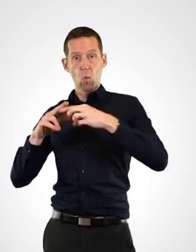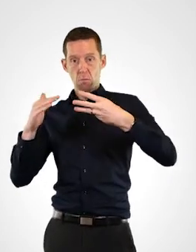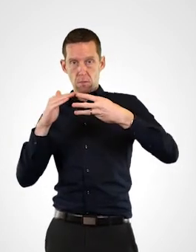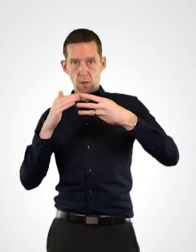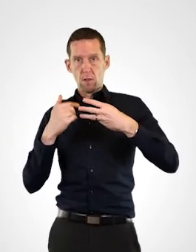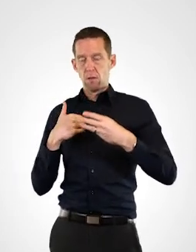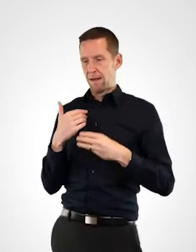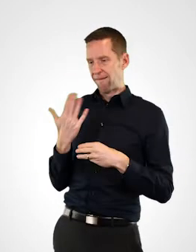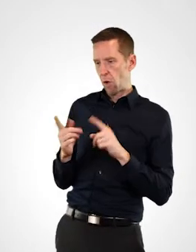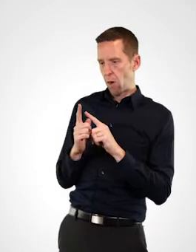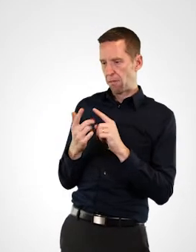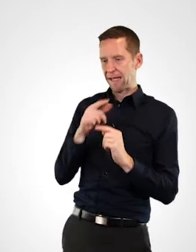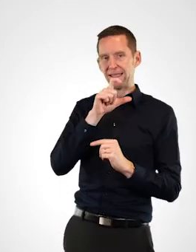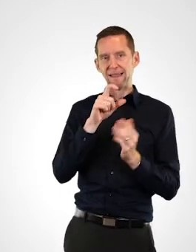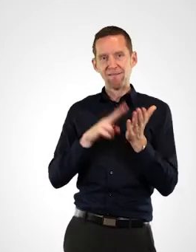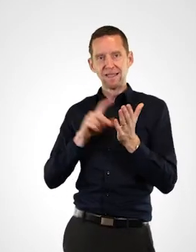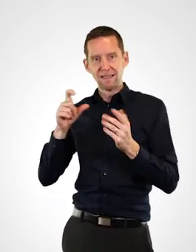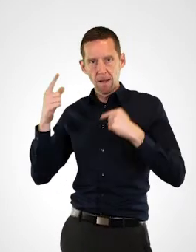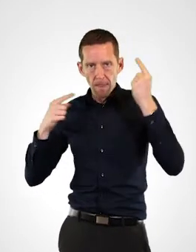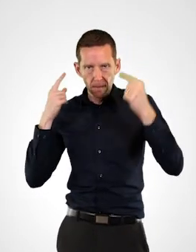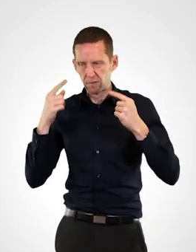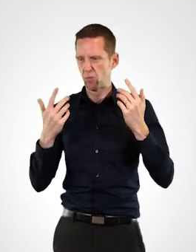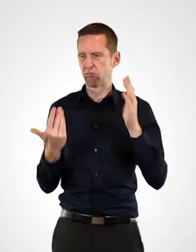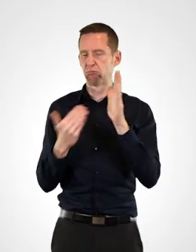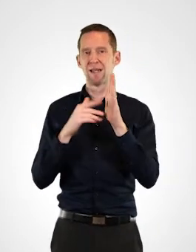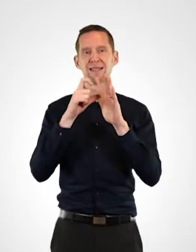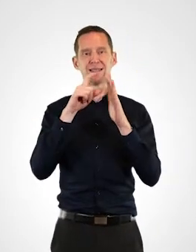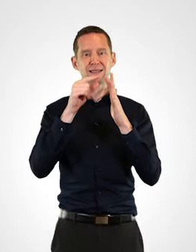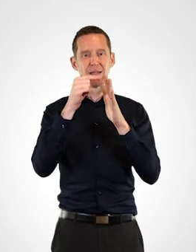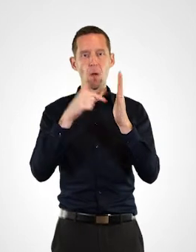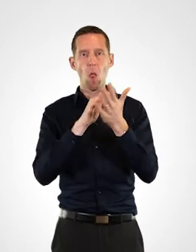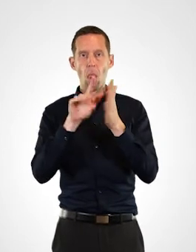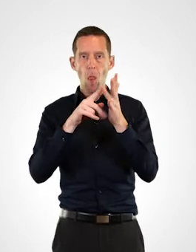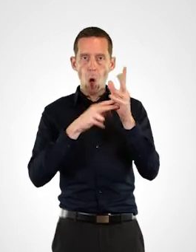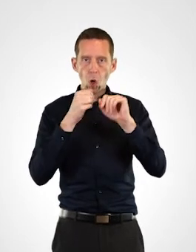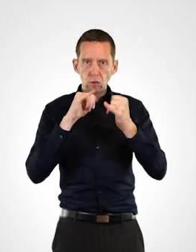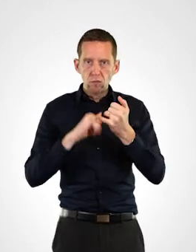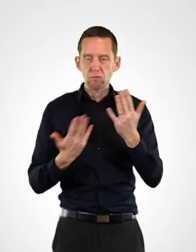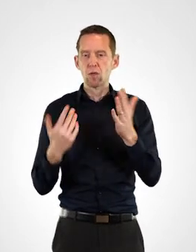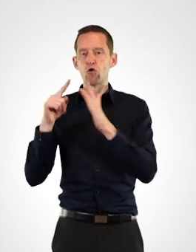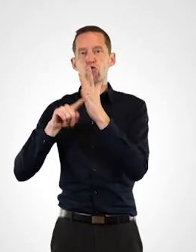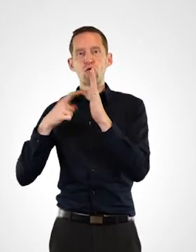and modelling CVC sounds and diphthongs and jargon.